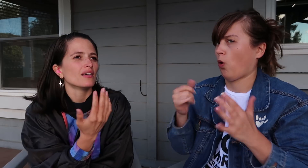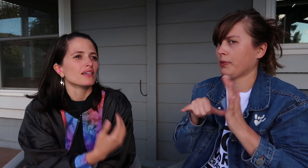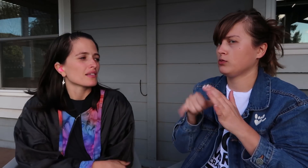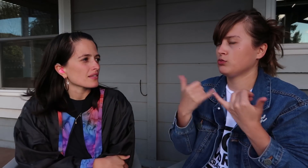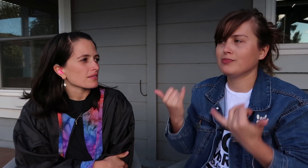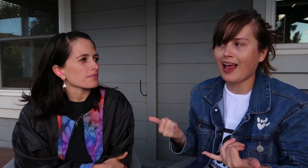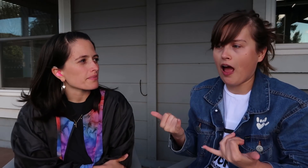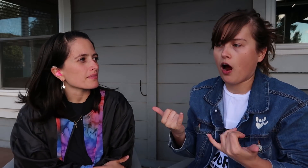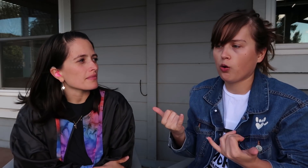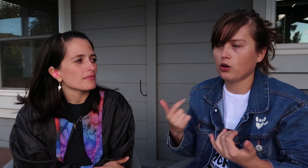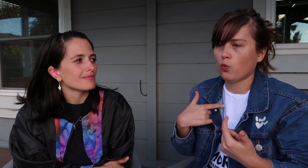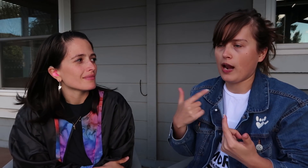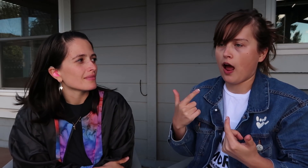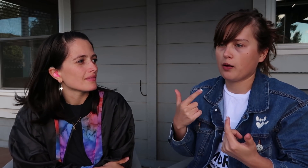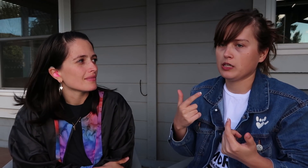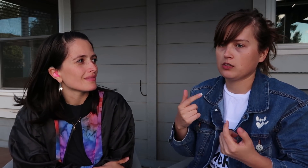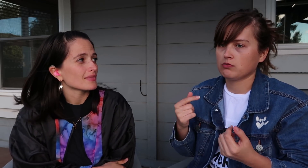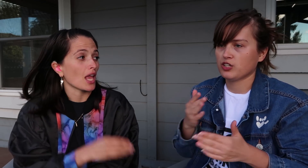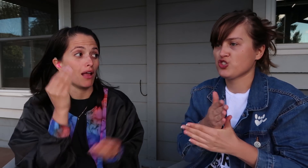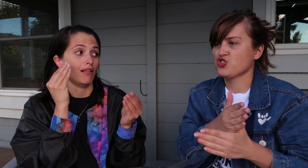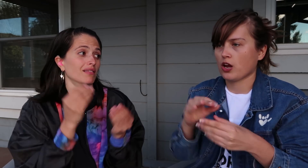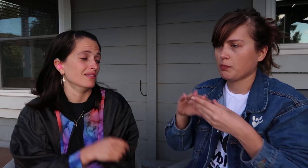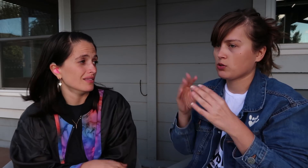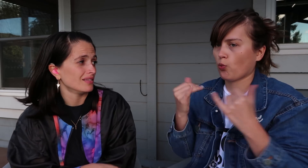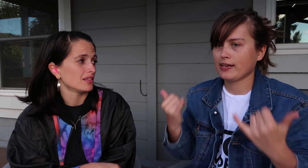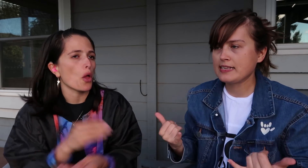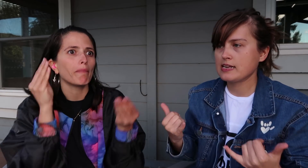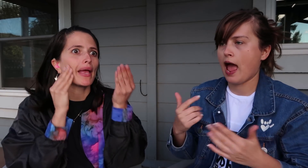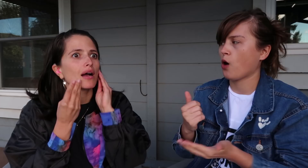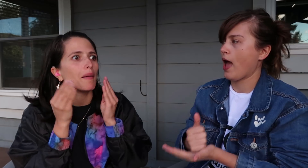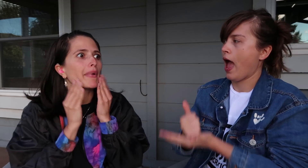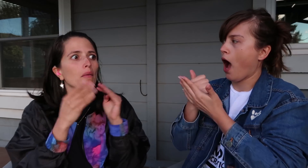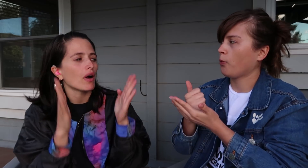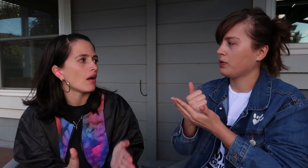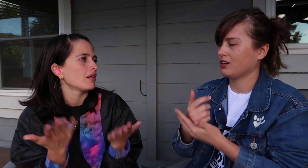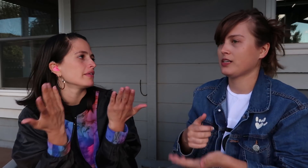Would I be doing YouTube now? Would I be sharing stories of any kind now? Would you still be doing makeup?